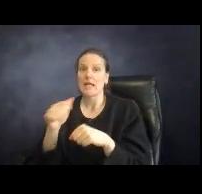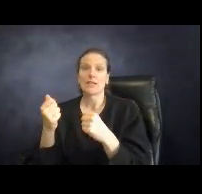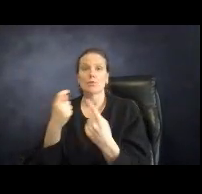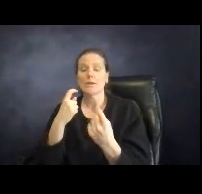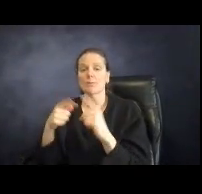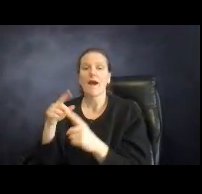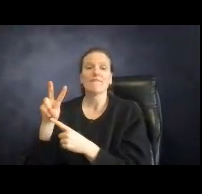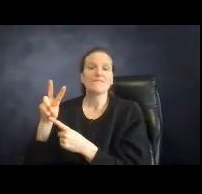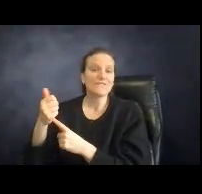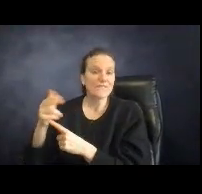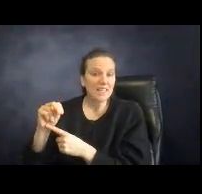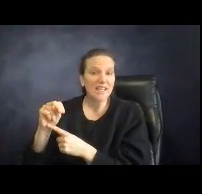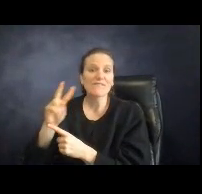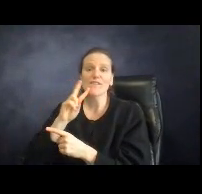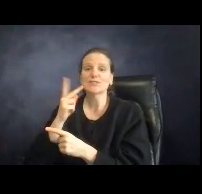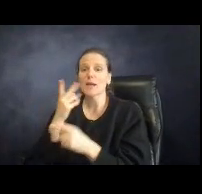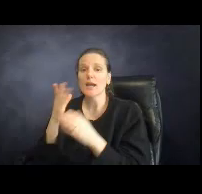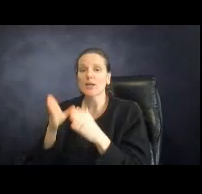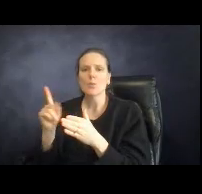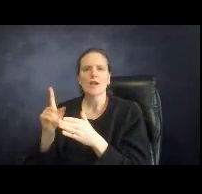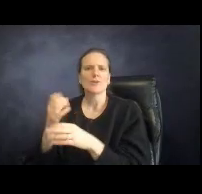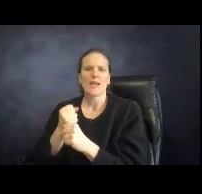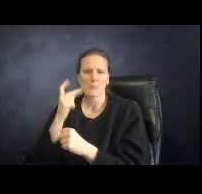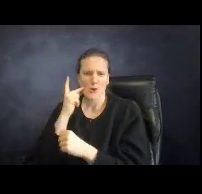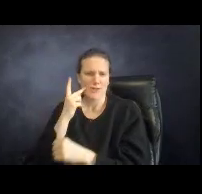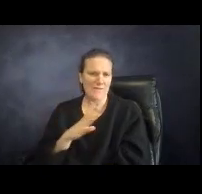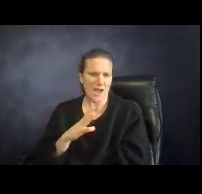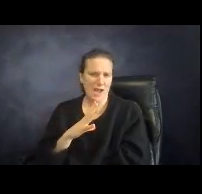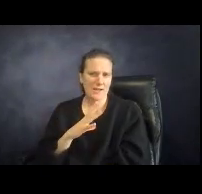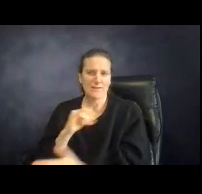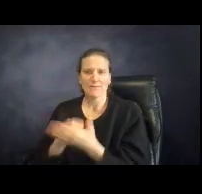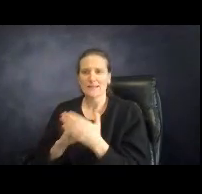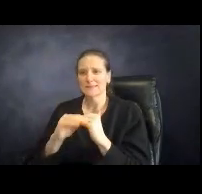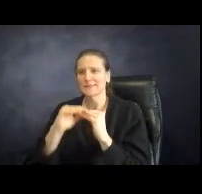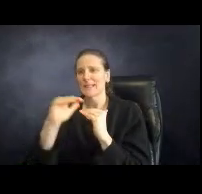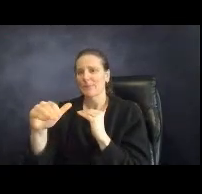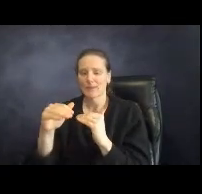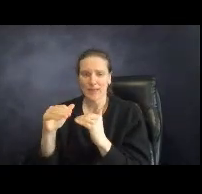vegetarian diets, where to get protein, that's fine. We are gonna talk about protein, that's a stabilizing factor and blood sugar dysregulation.